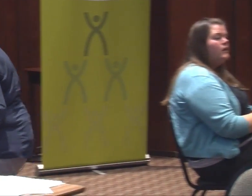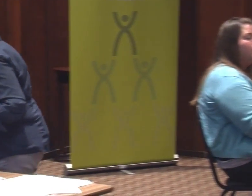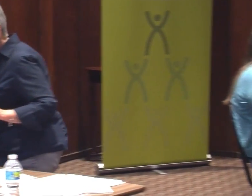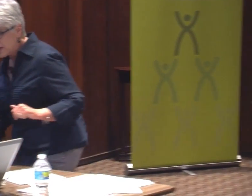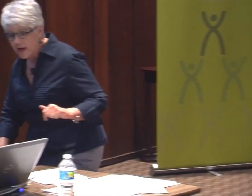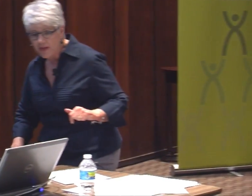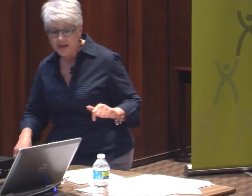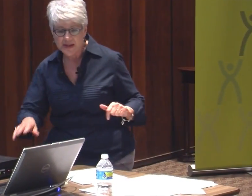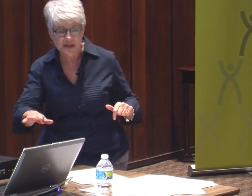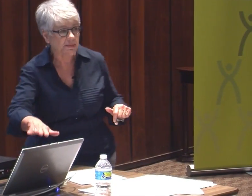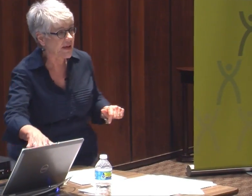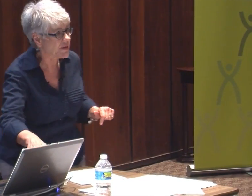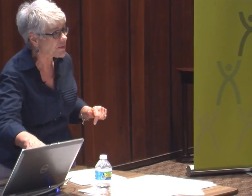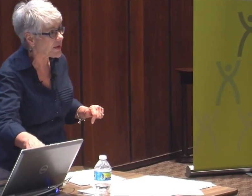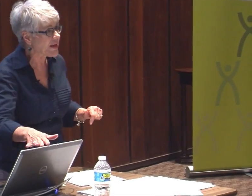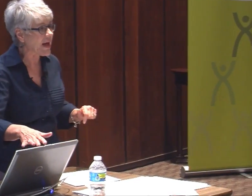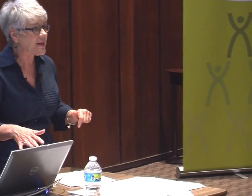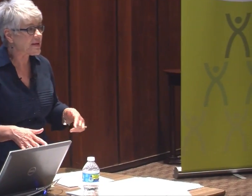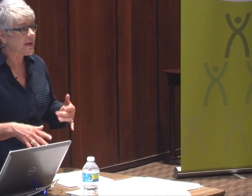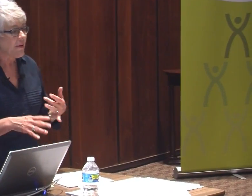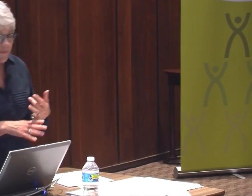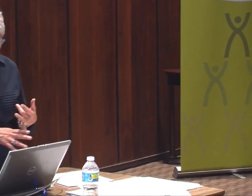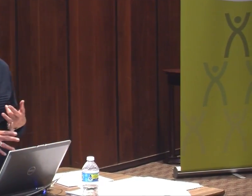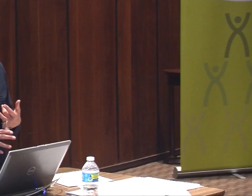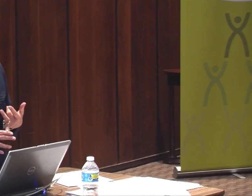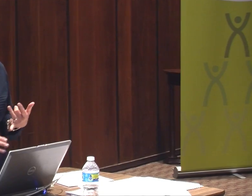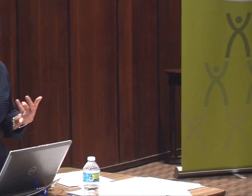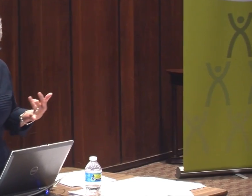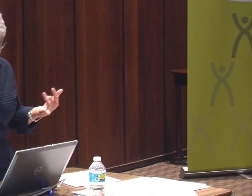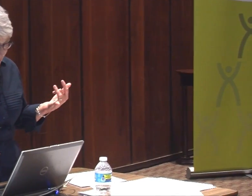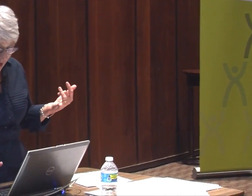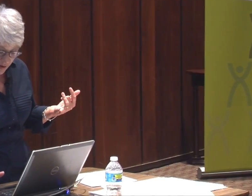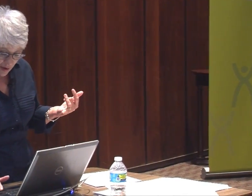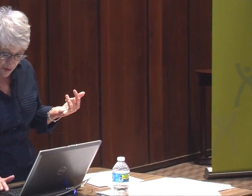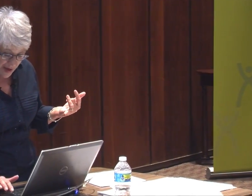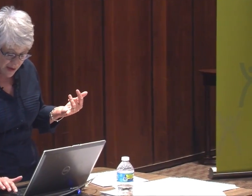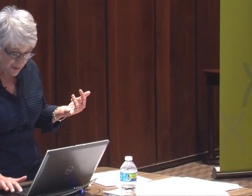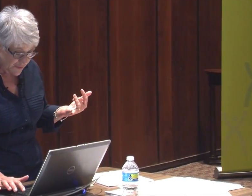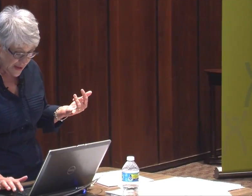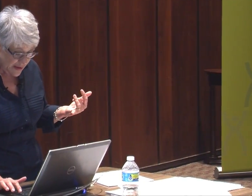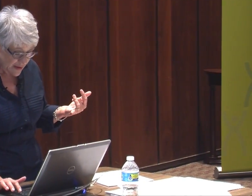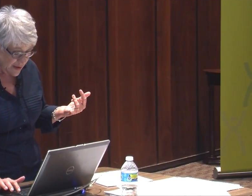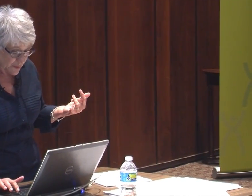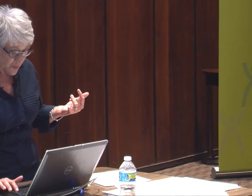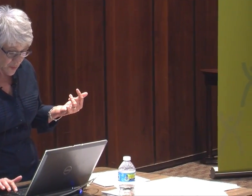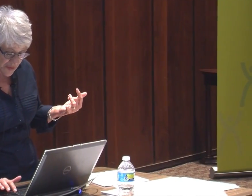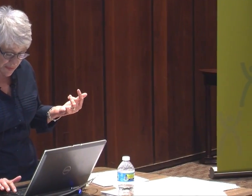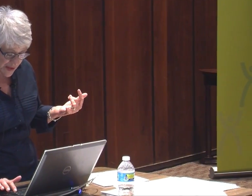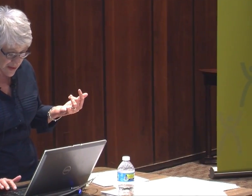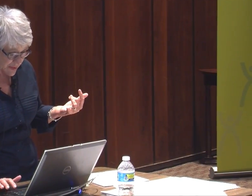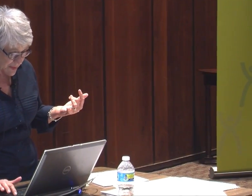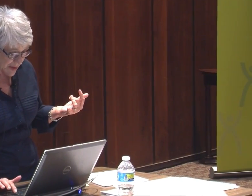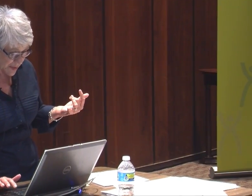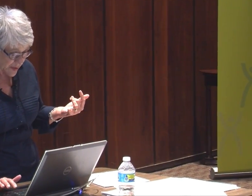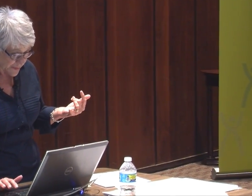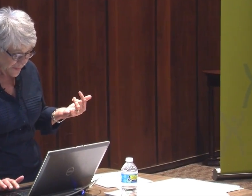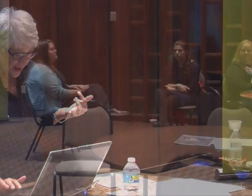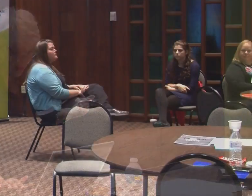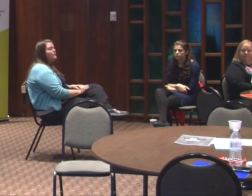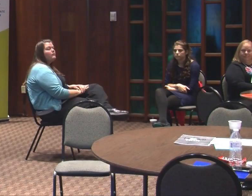name cue, and this explains really nicely how to go about finding them, some things to remember.